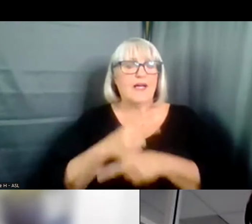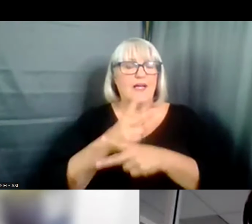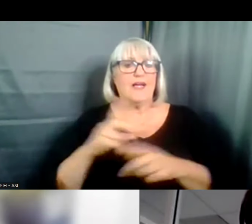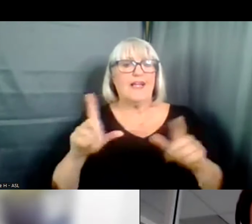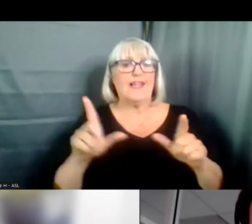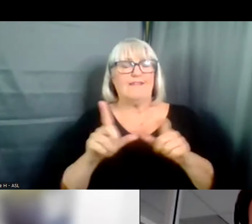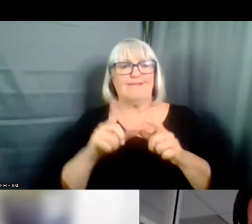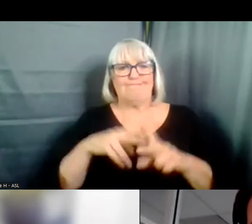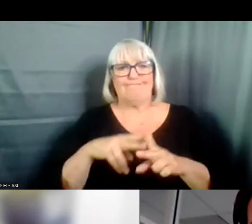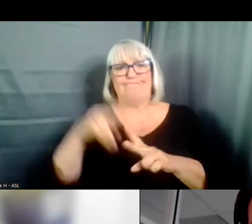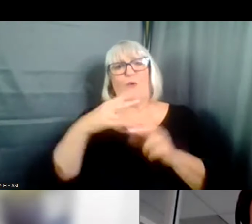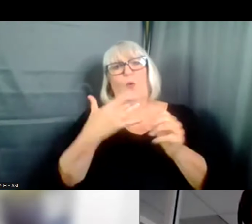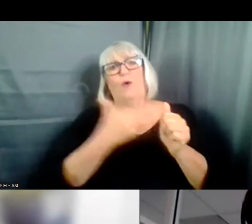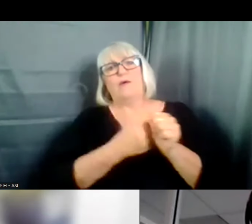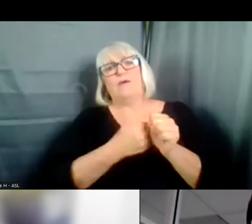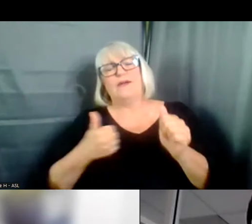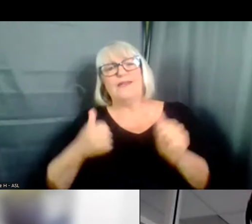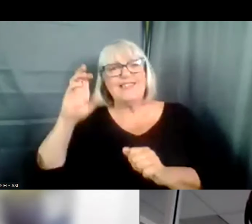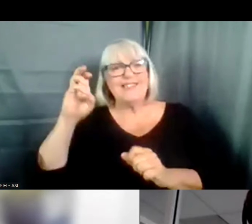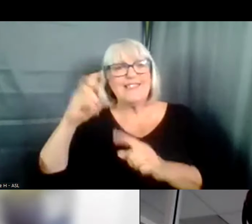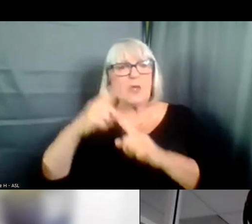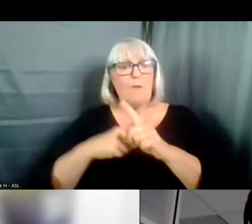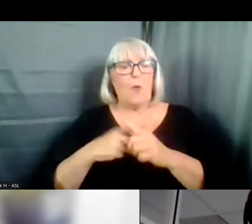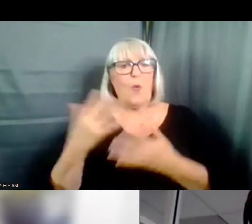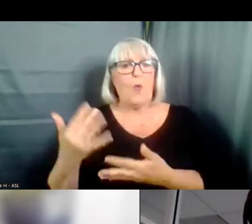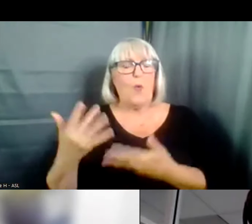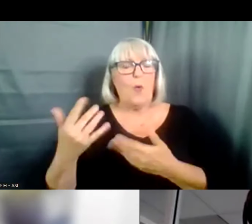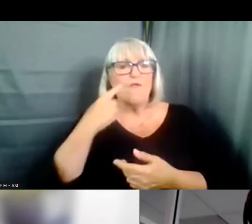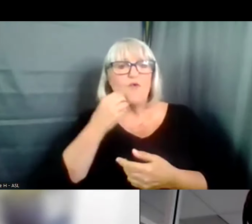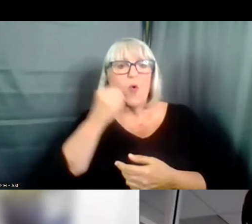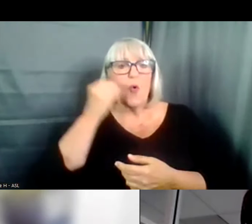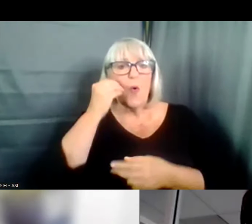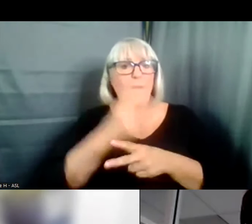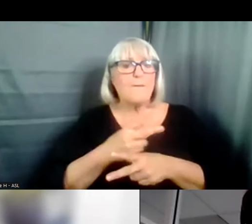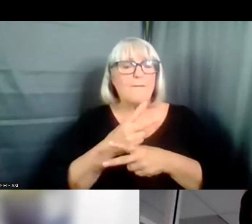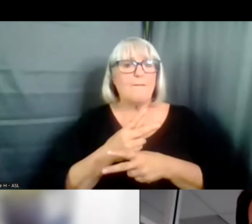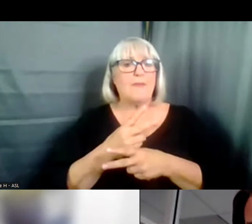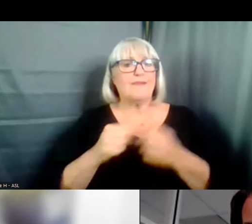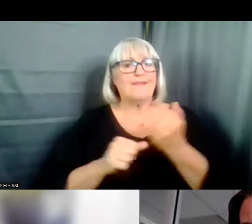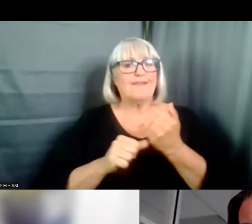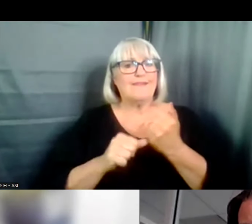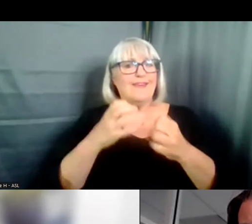wait for home care aides to get credentialed and licensed within Washington.